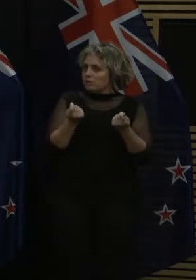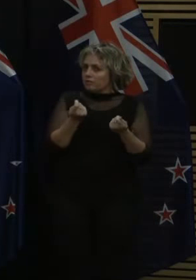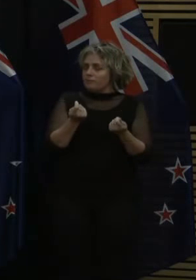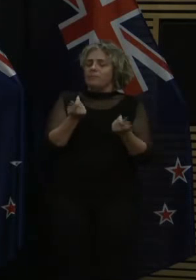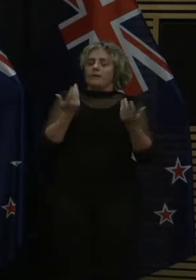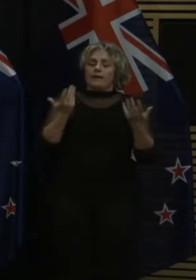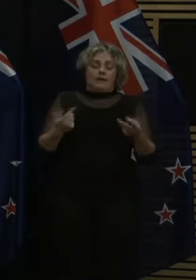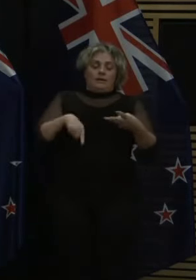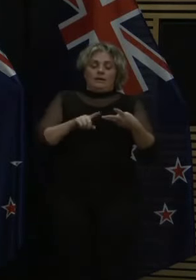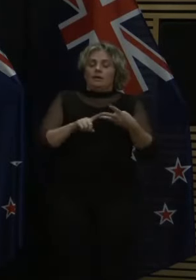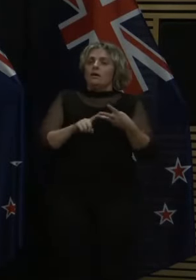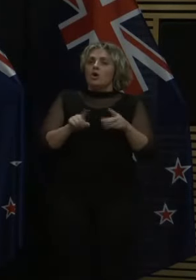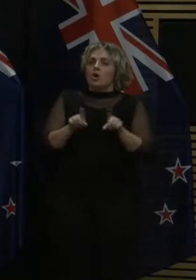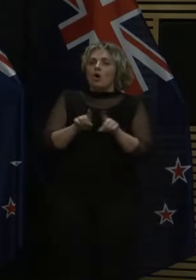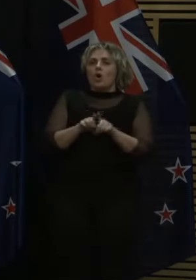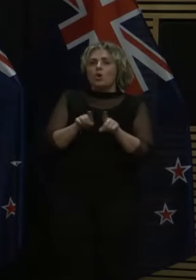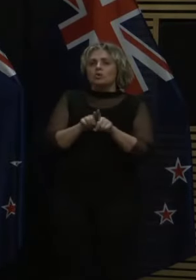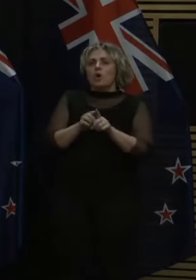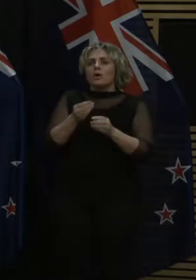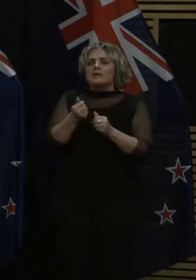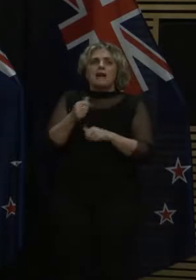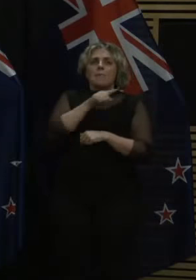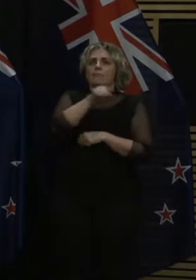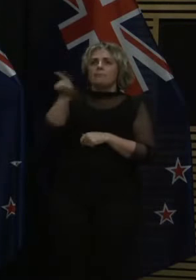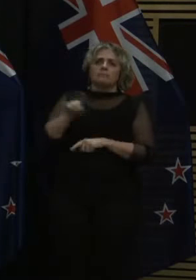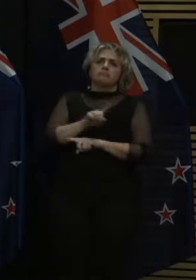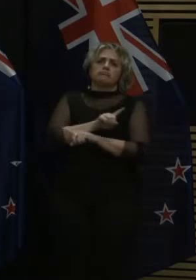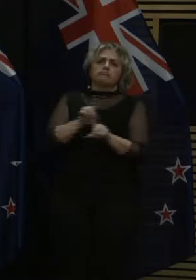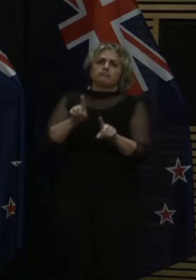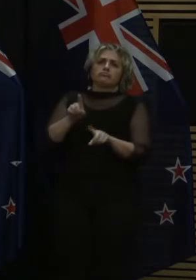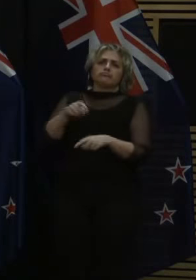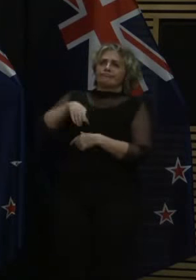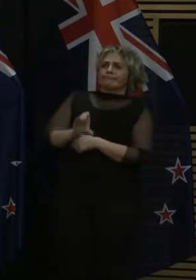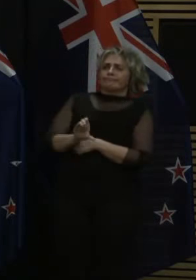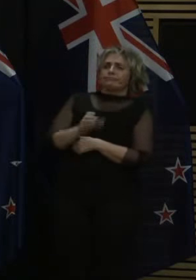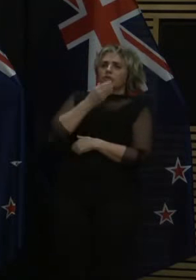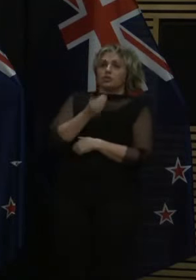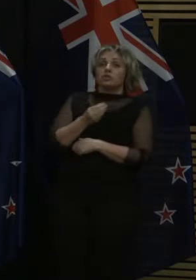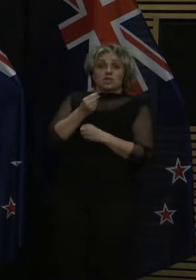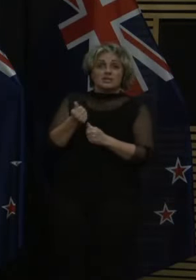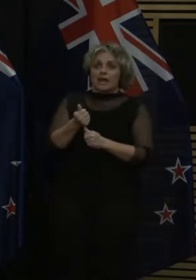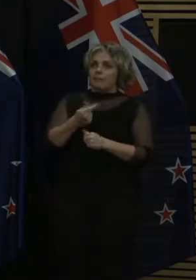mandated it but someone wants to use it, how do we a enable